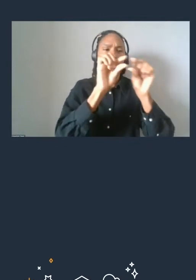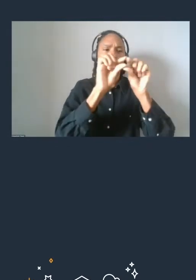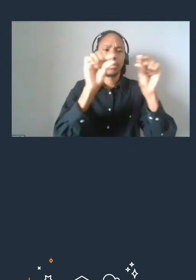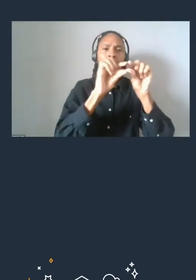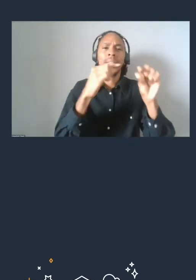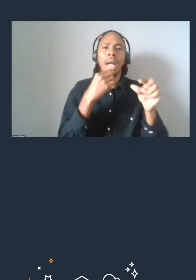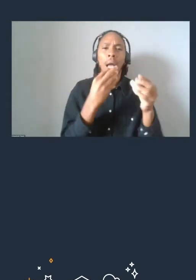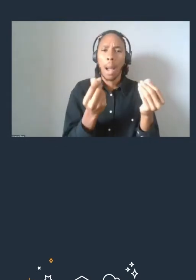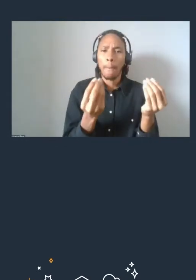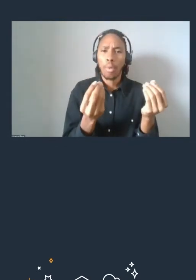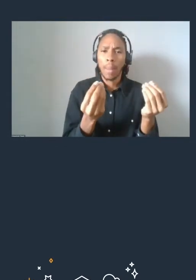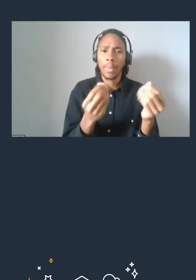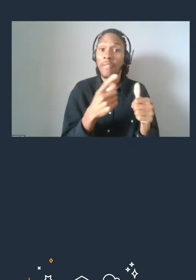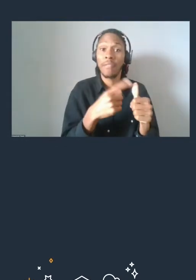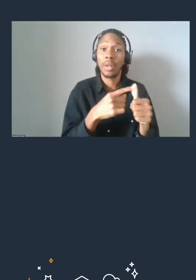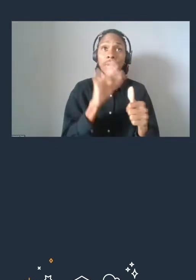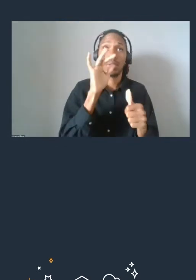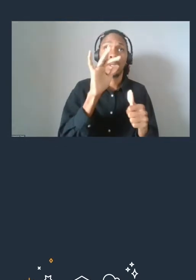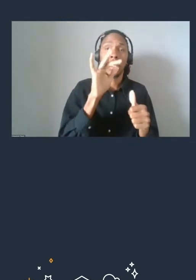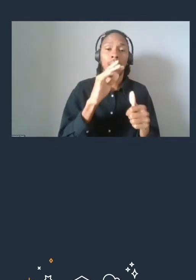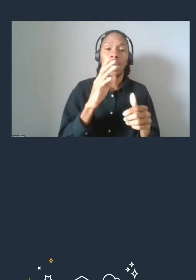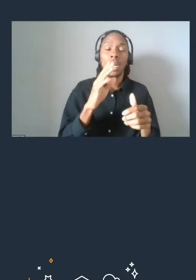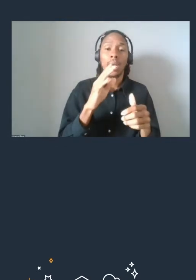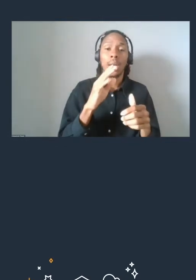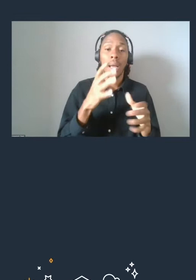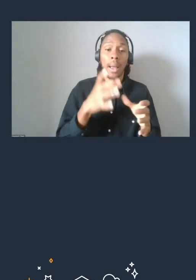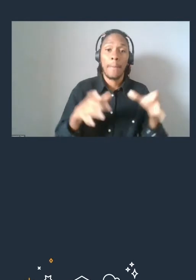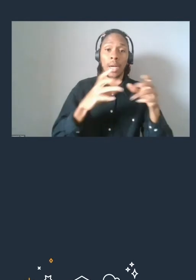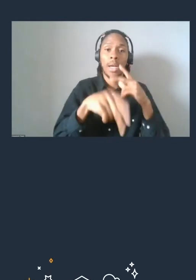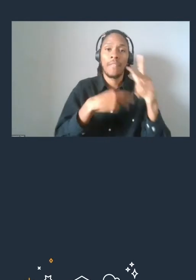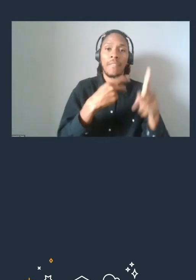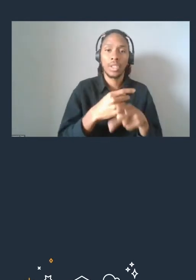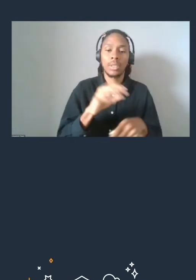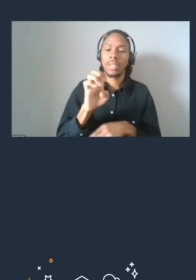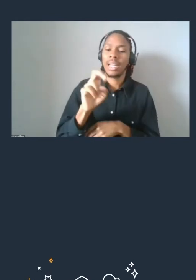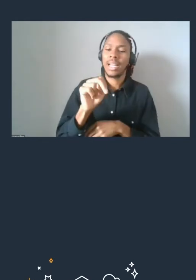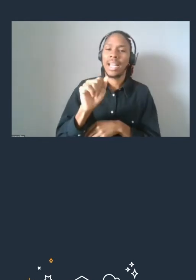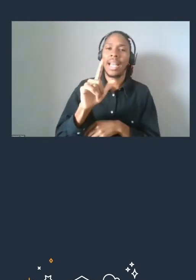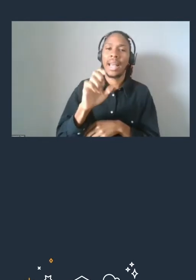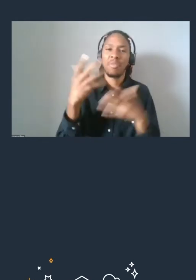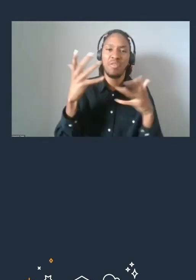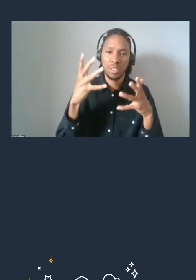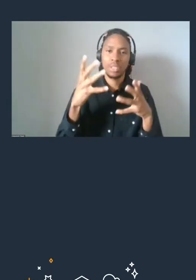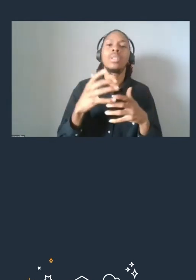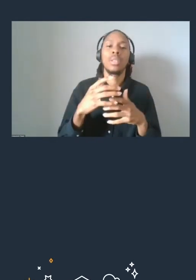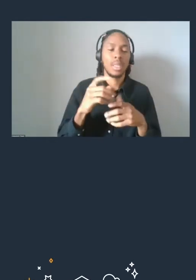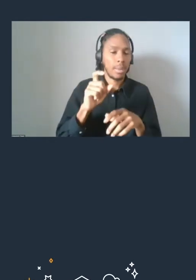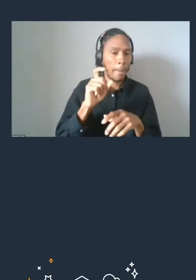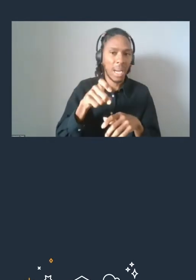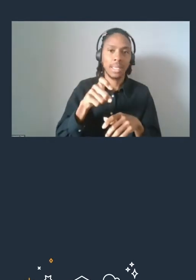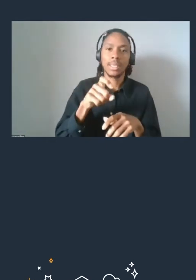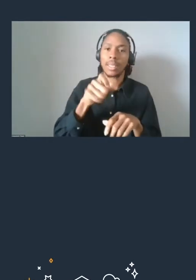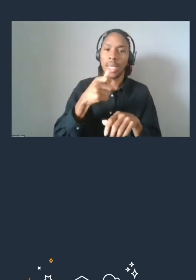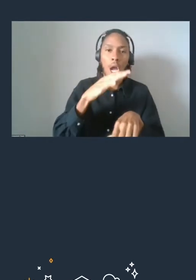The first thing here is bucket versioning. I have it as enabled. So you need to have bucket versioning enabled for replication to take place.